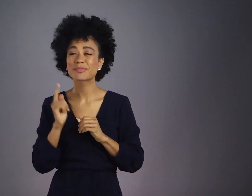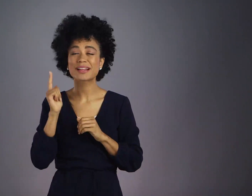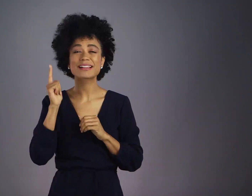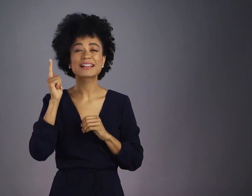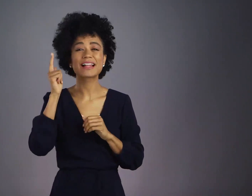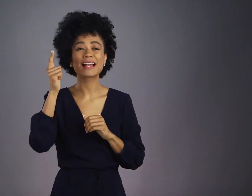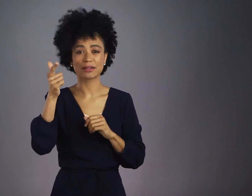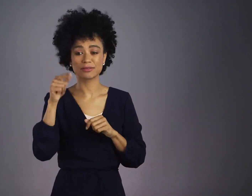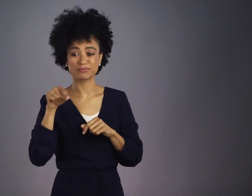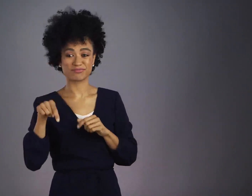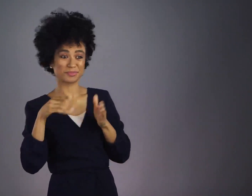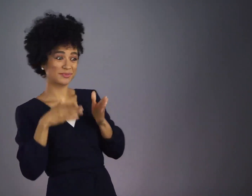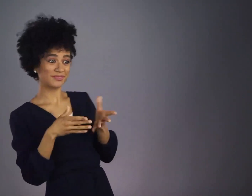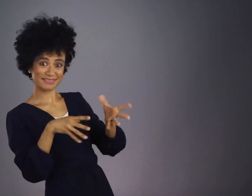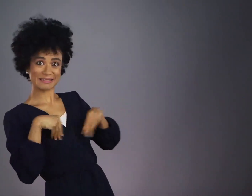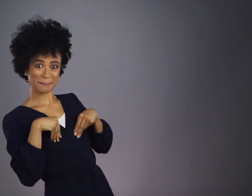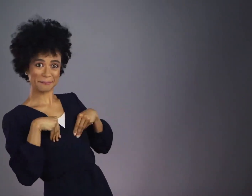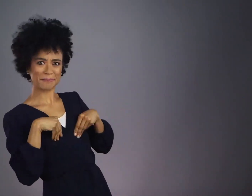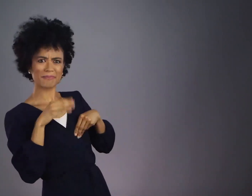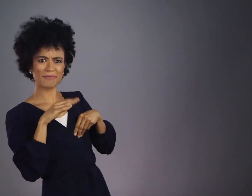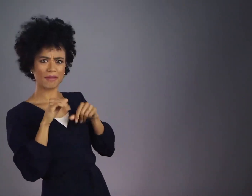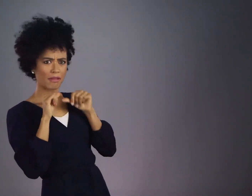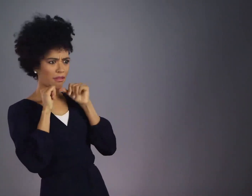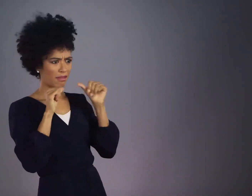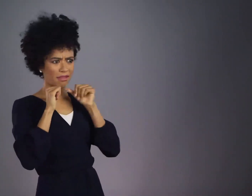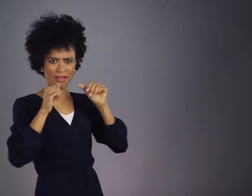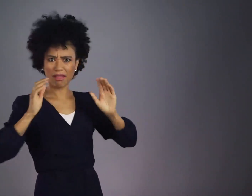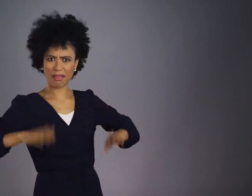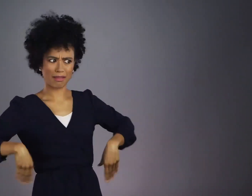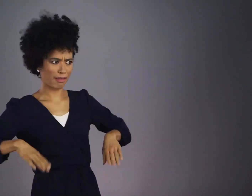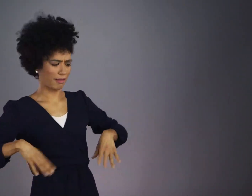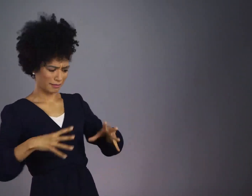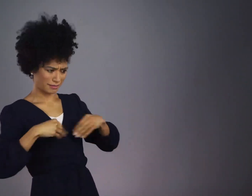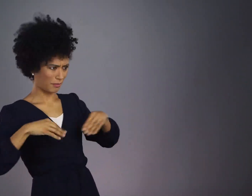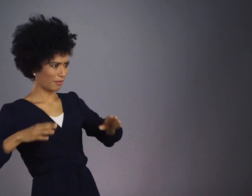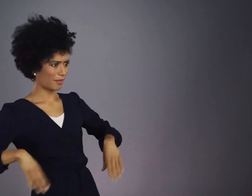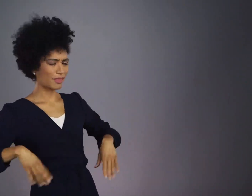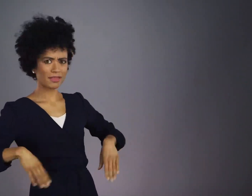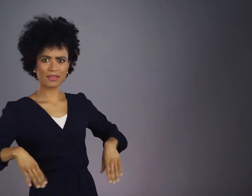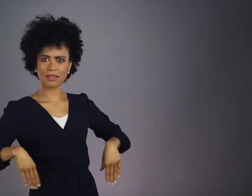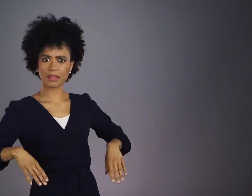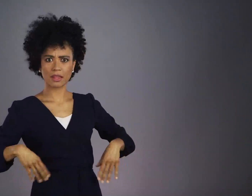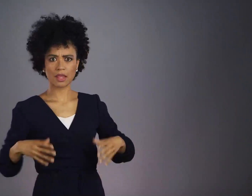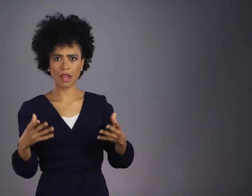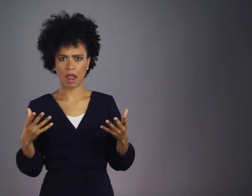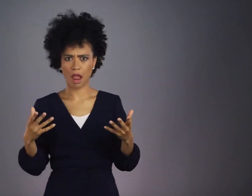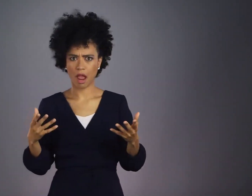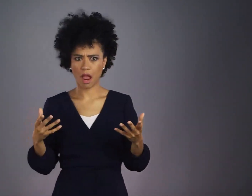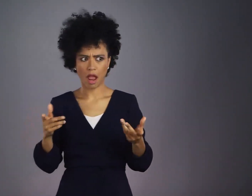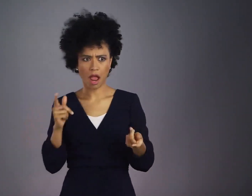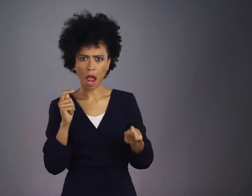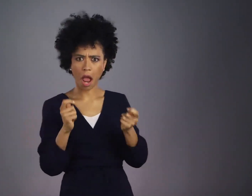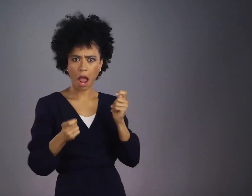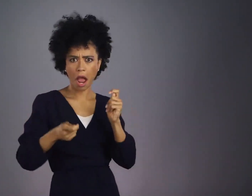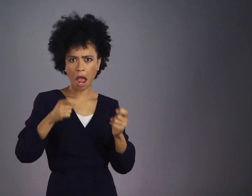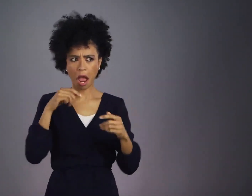He subsequently denied having received the money and used the incident as a basis for discrediting the man.